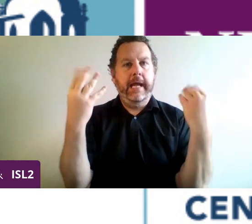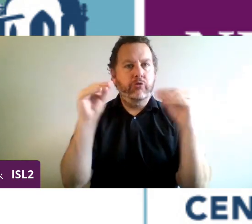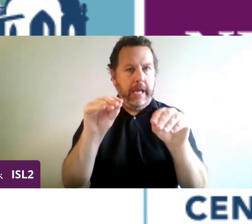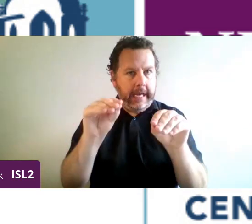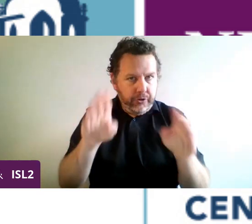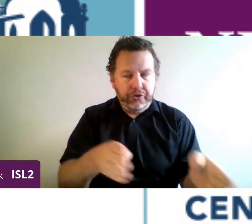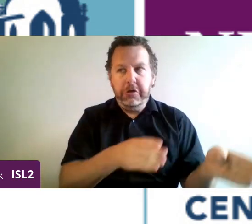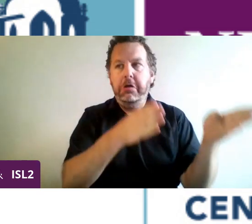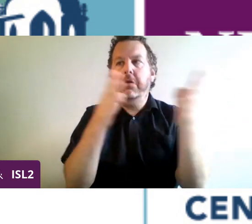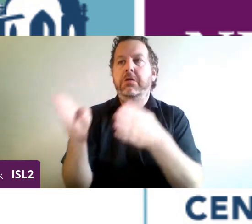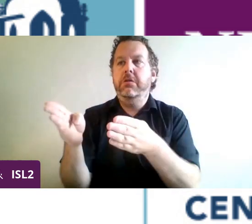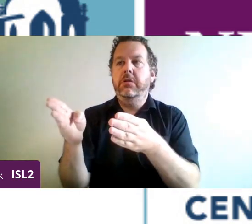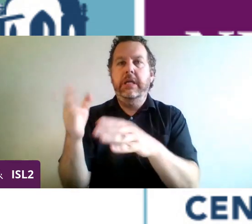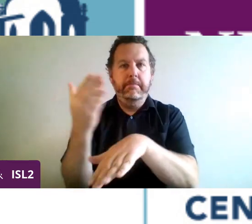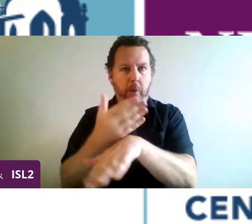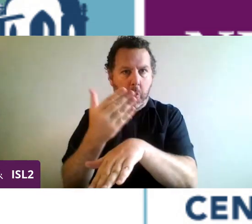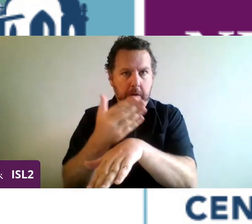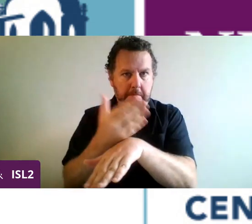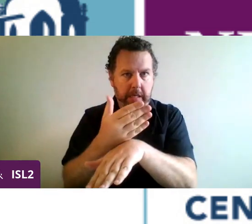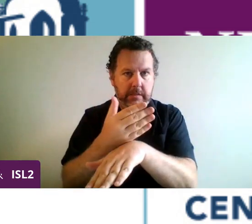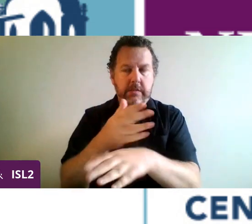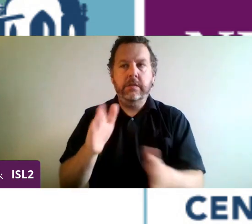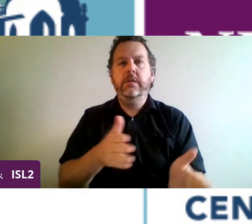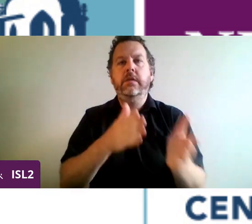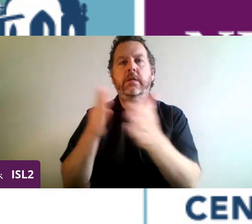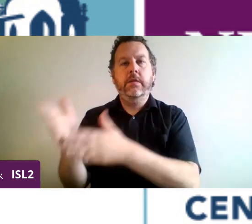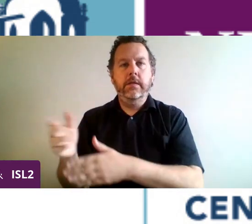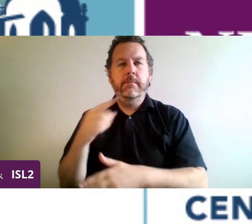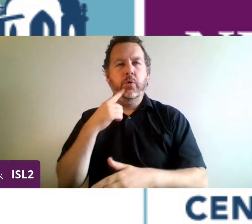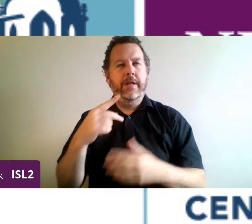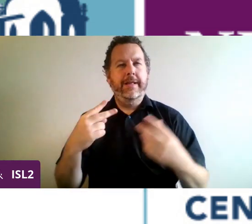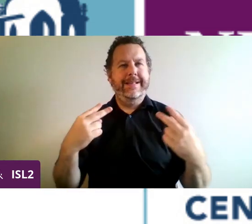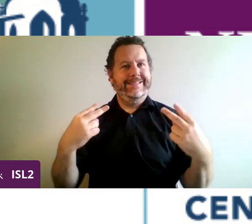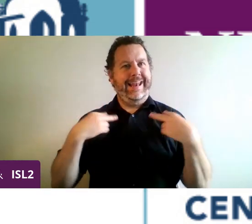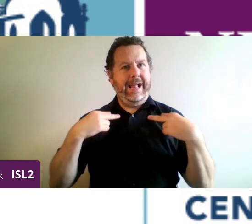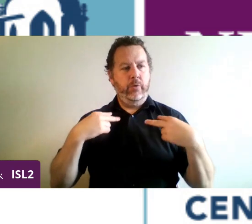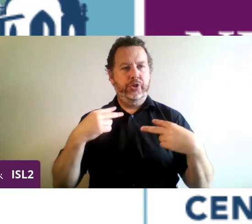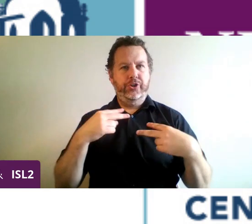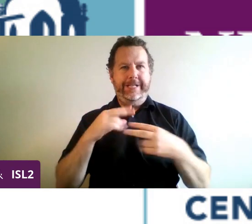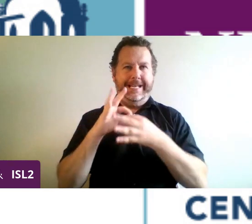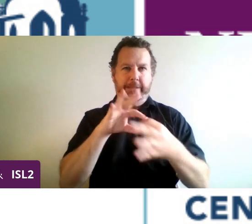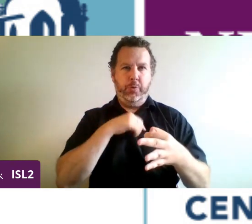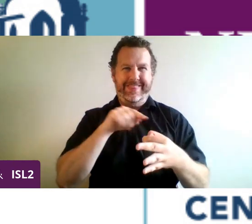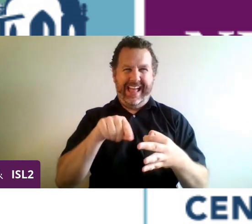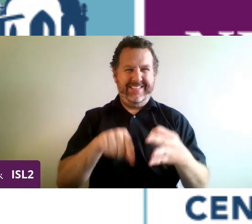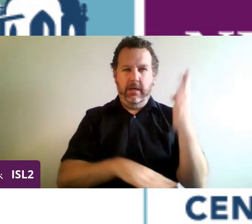is at least look at who's received theirs.